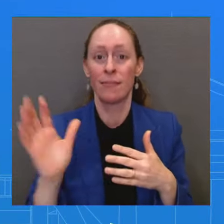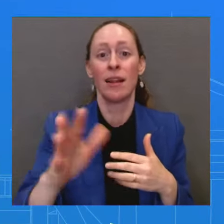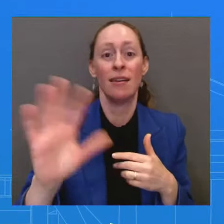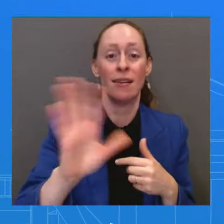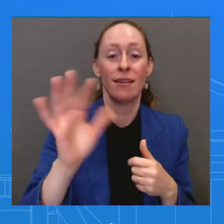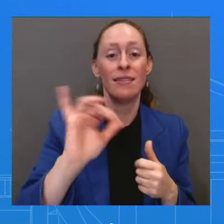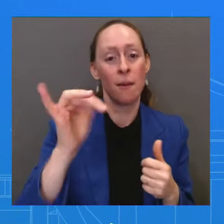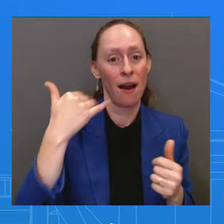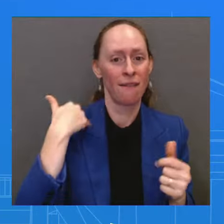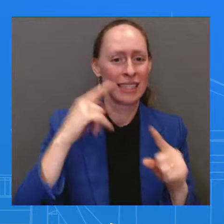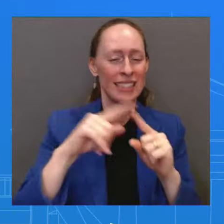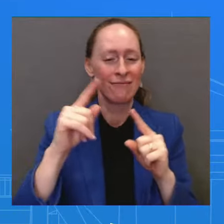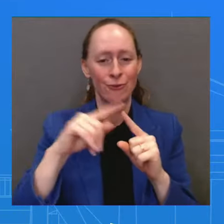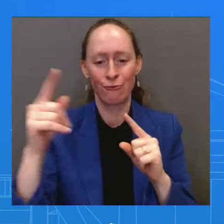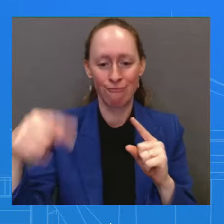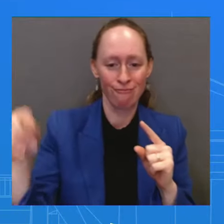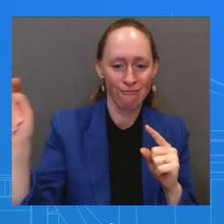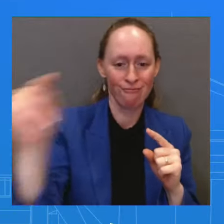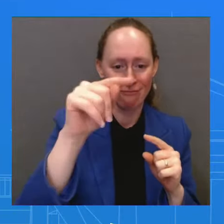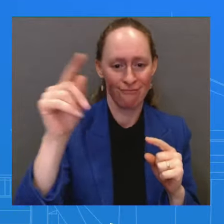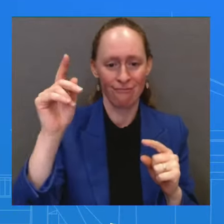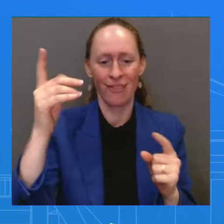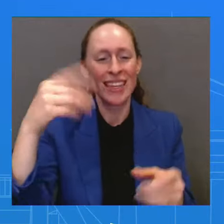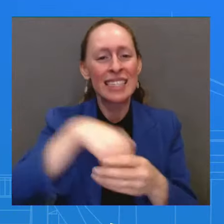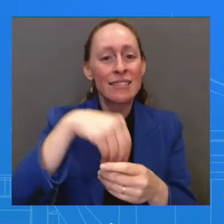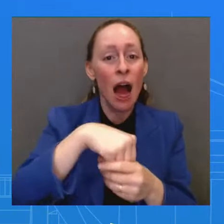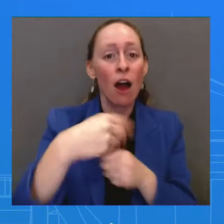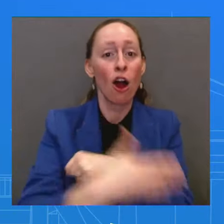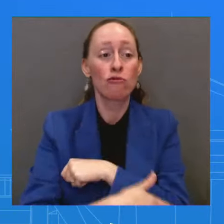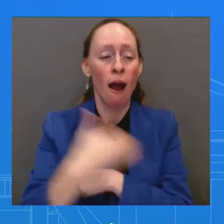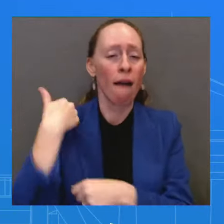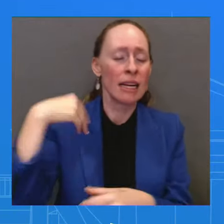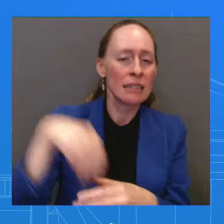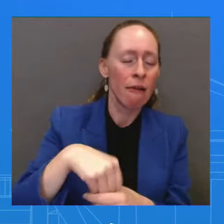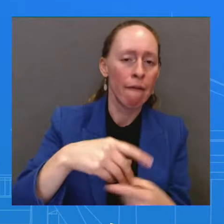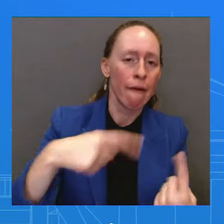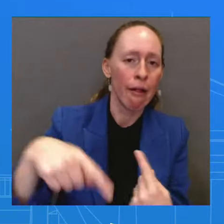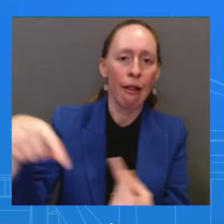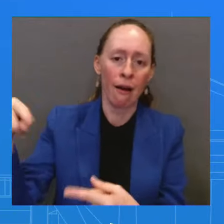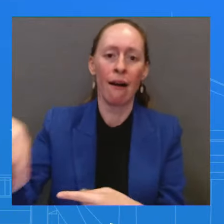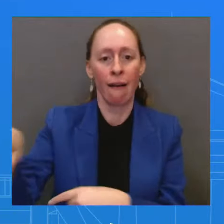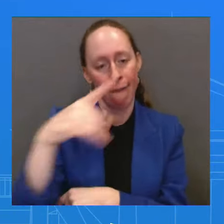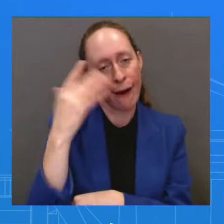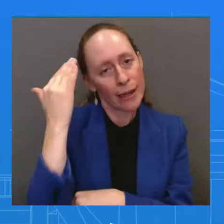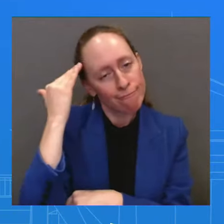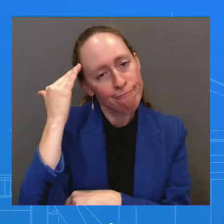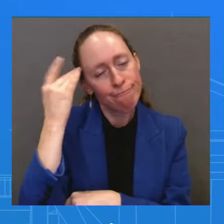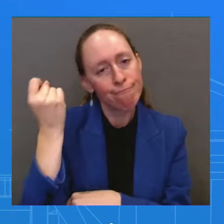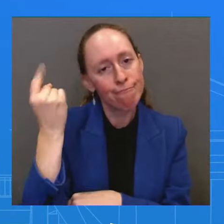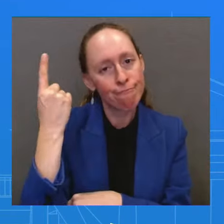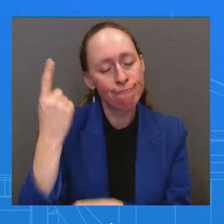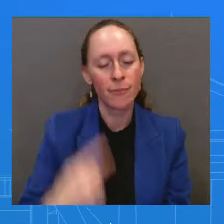So, they understand certainly how -- how that works for us as well, trying to get through the domestic --